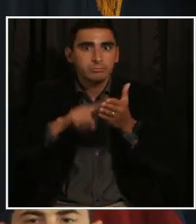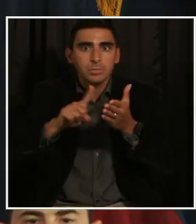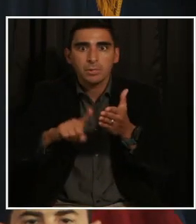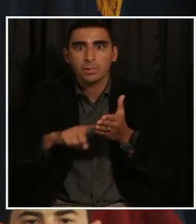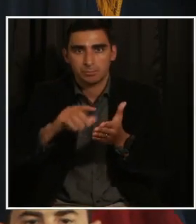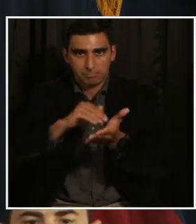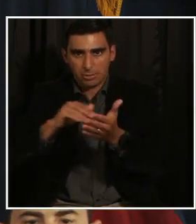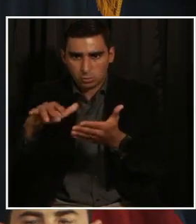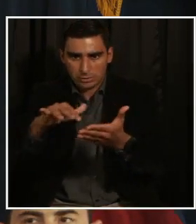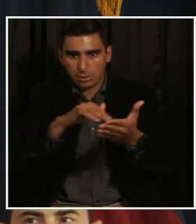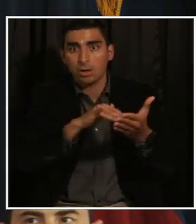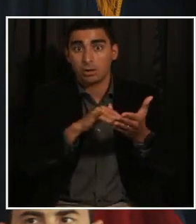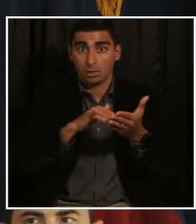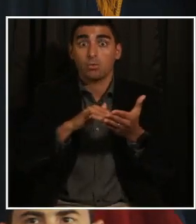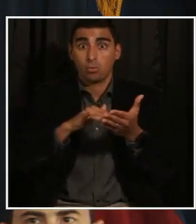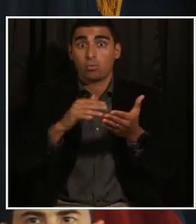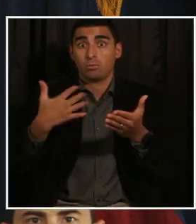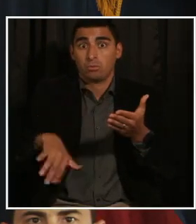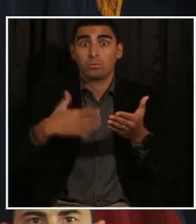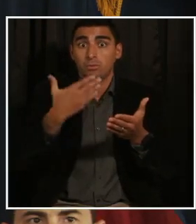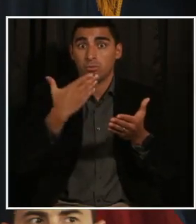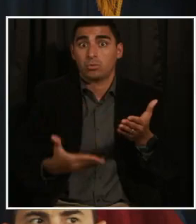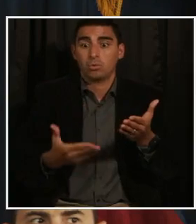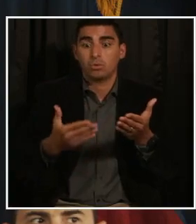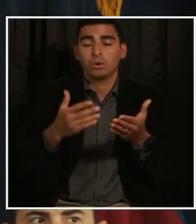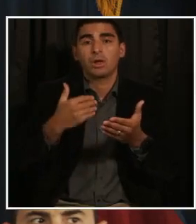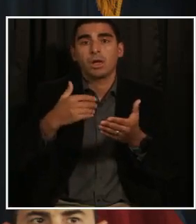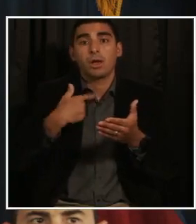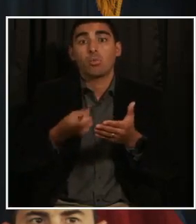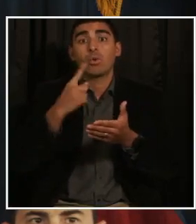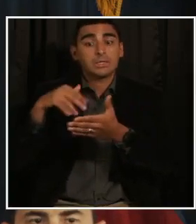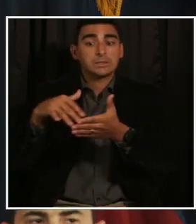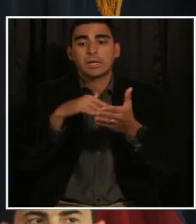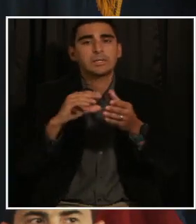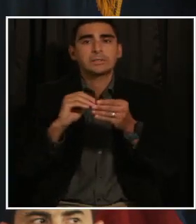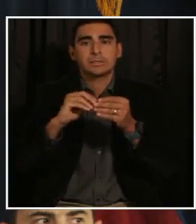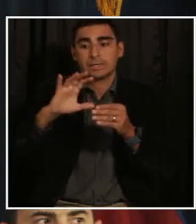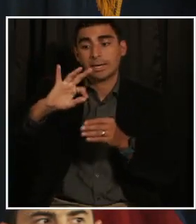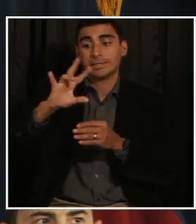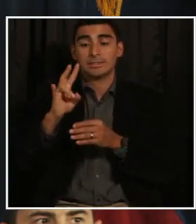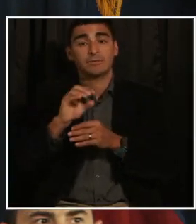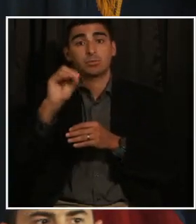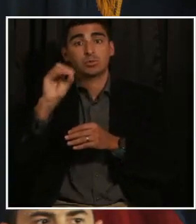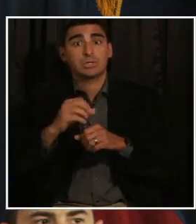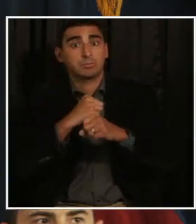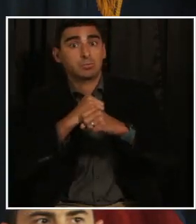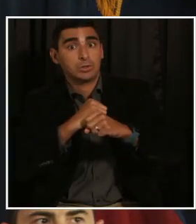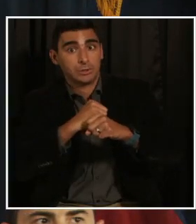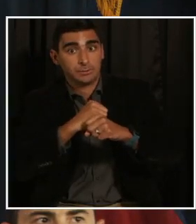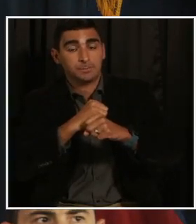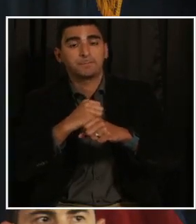one study 97 protection up from 85. even more important for recipients of the pfizer vaccine